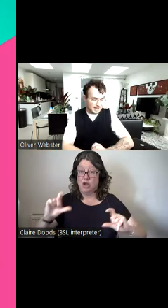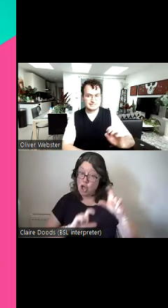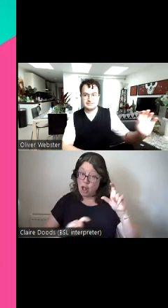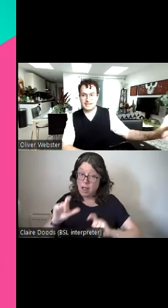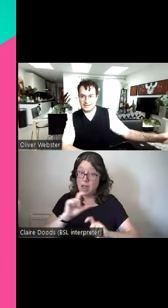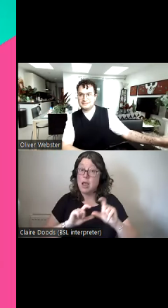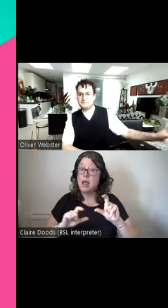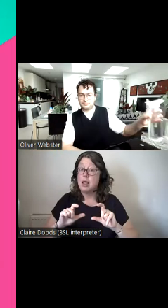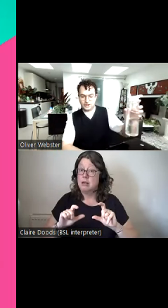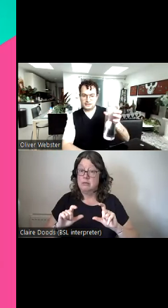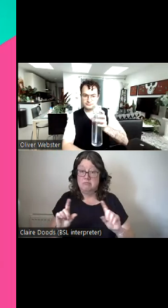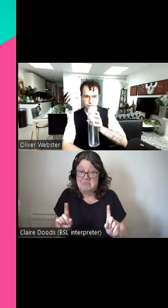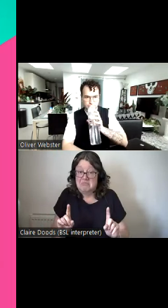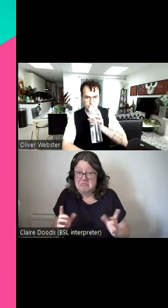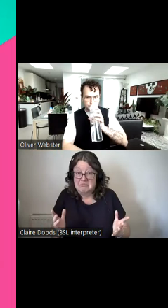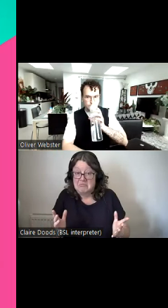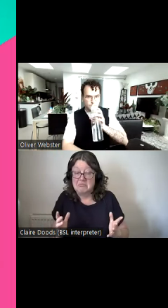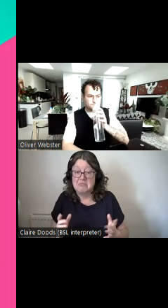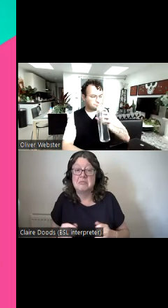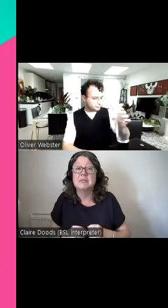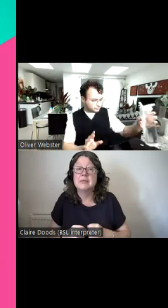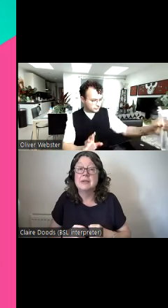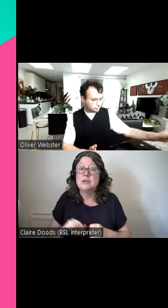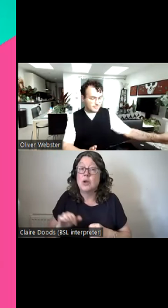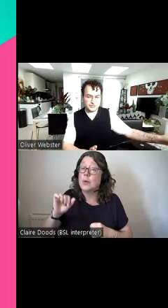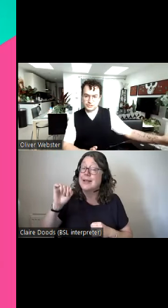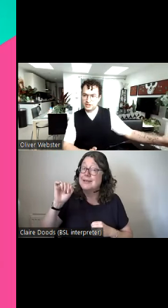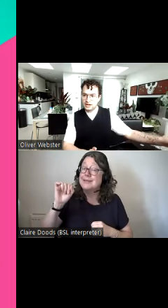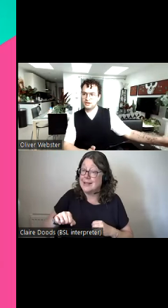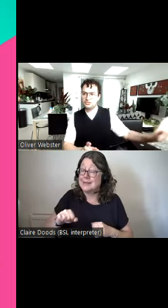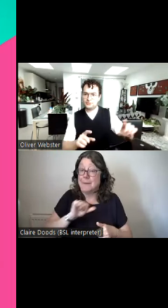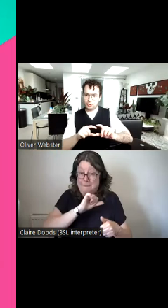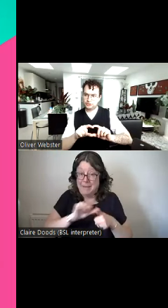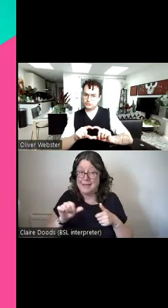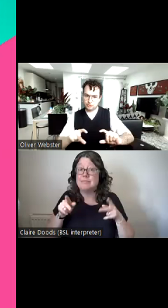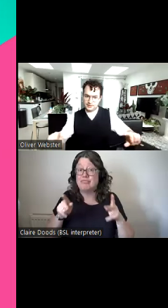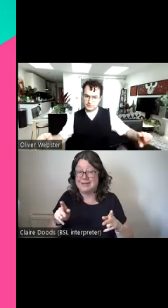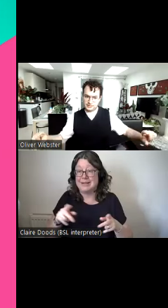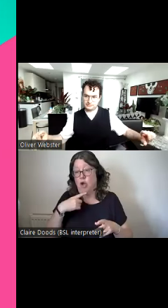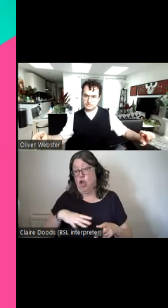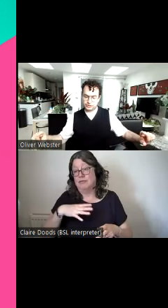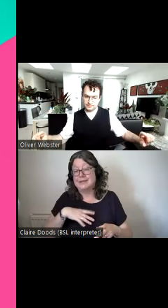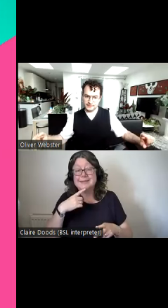Yes, there is best practice for this. I mentioned earlier, the bottom 20% of the screen.